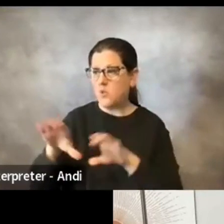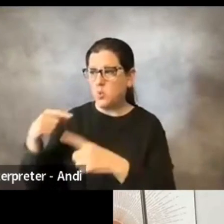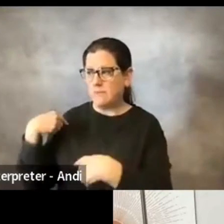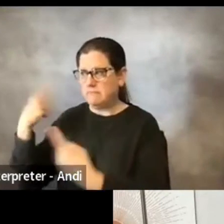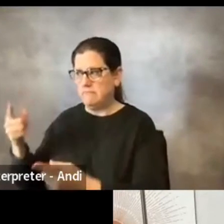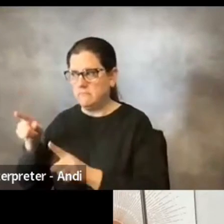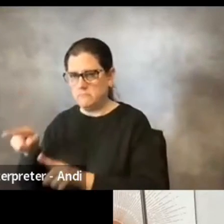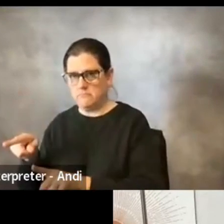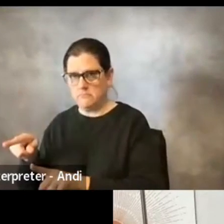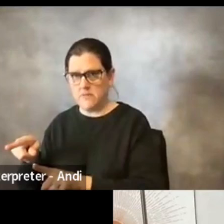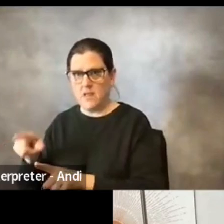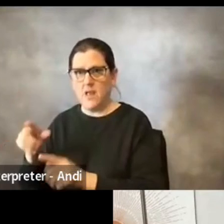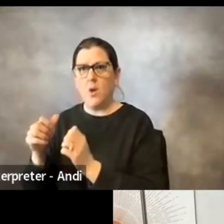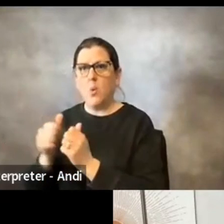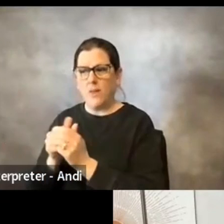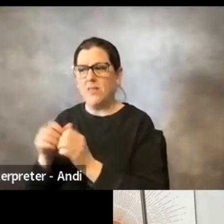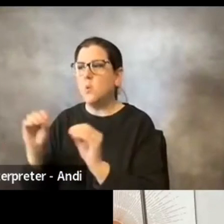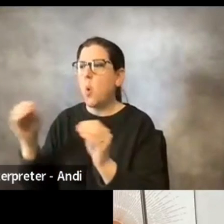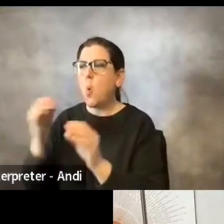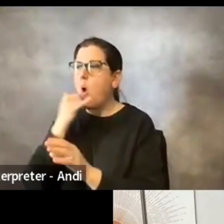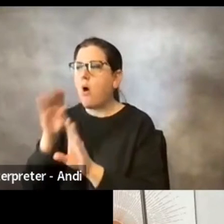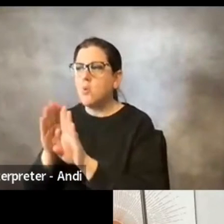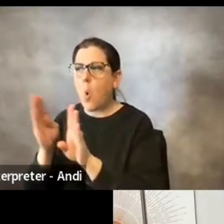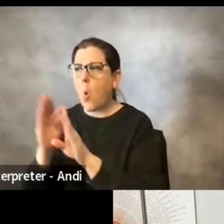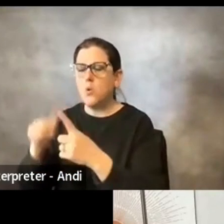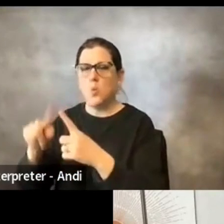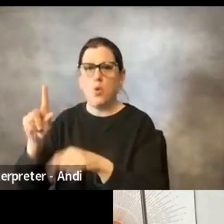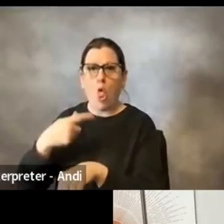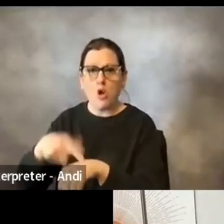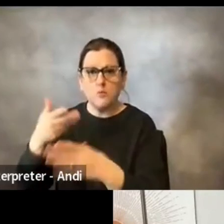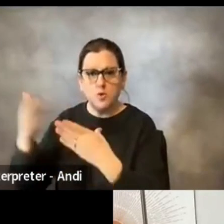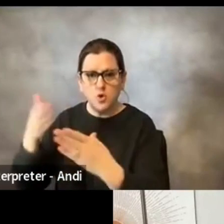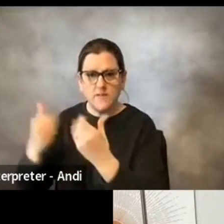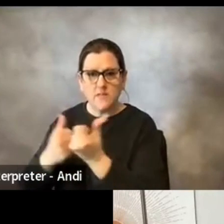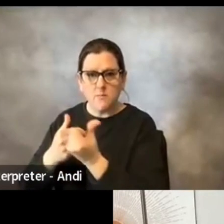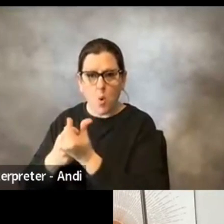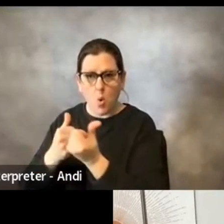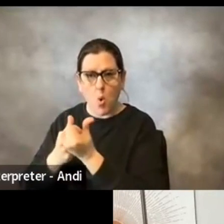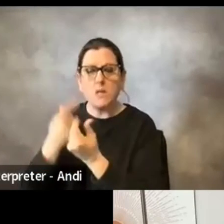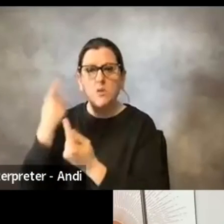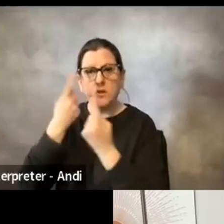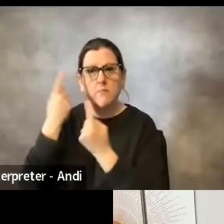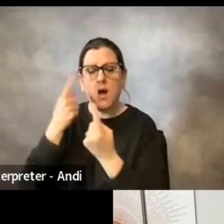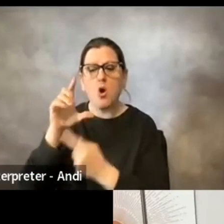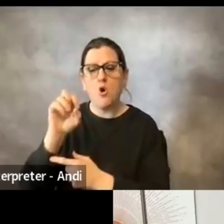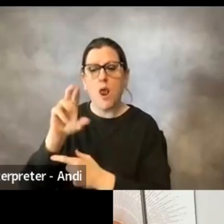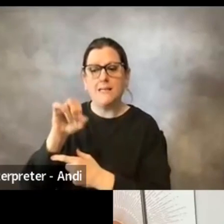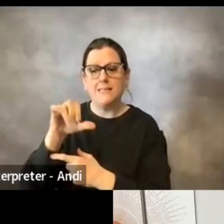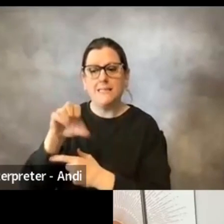around the No Wrong Door to long term services and supports, because when you think about it with crisis systems, you have a